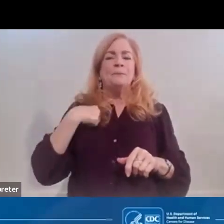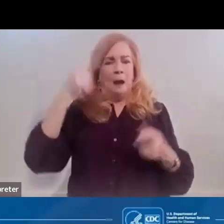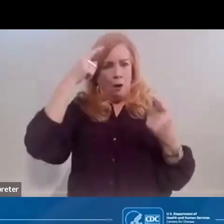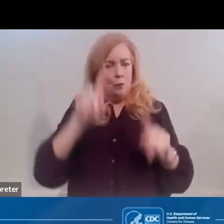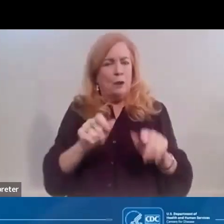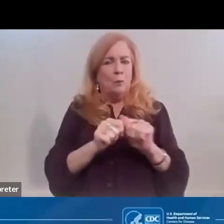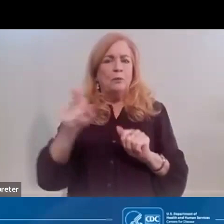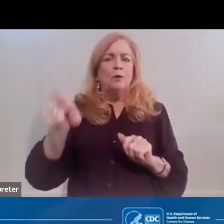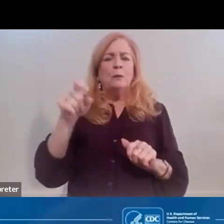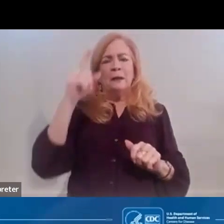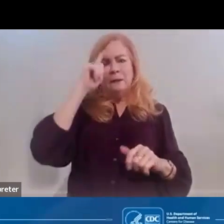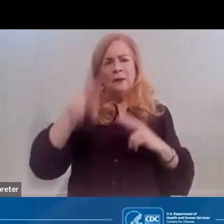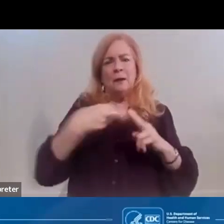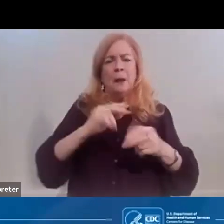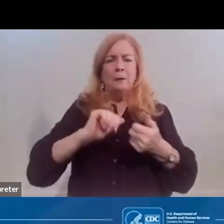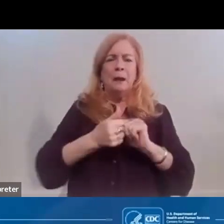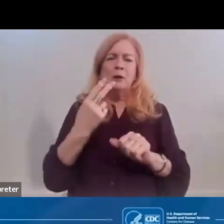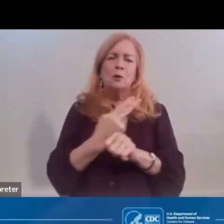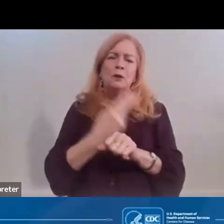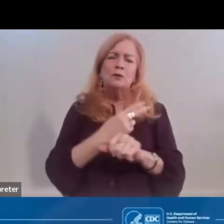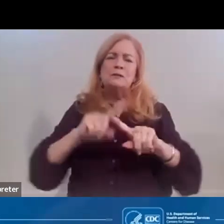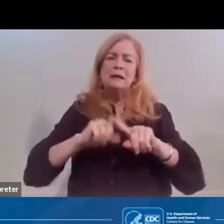We need to think about how do we actually use different mechanisms to pull